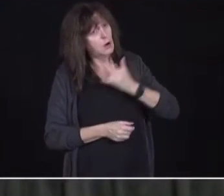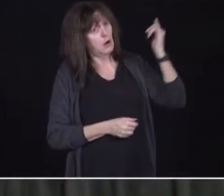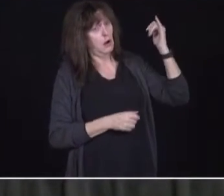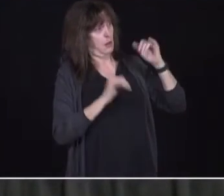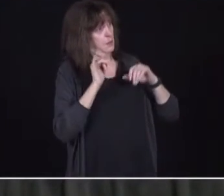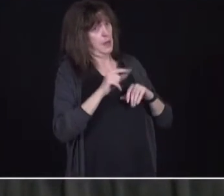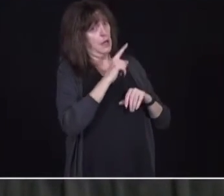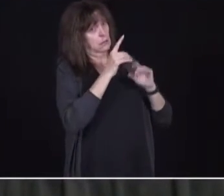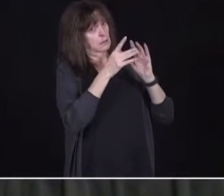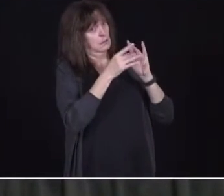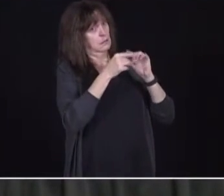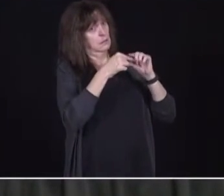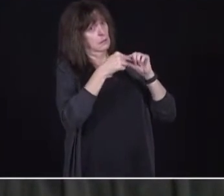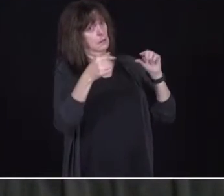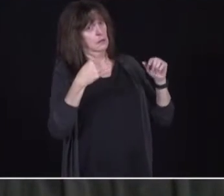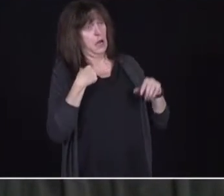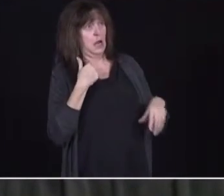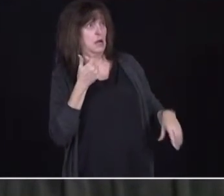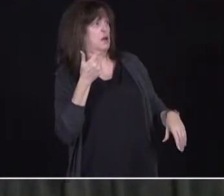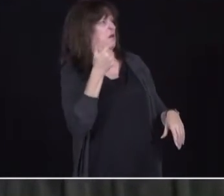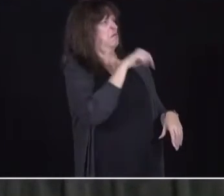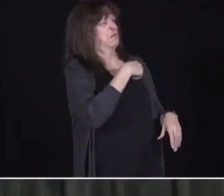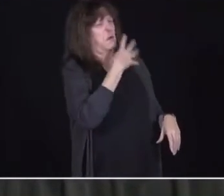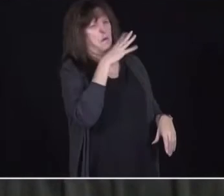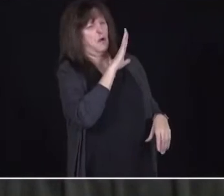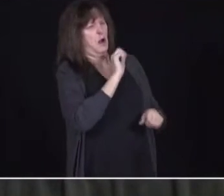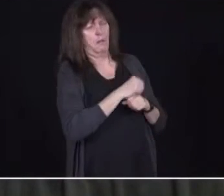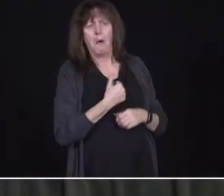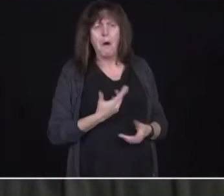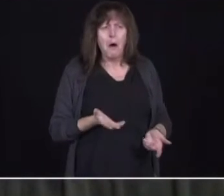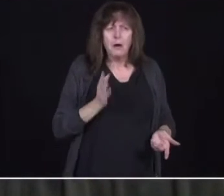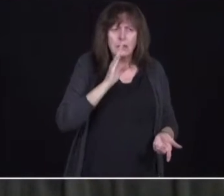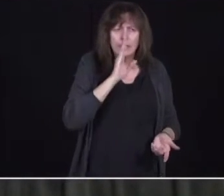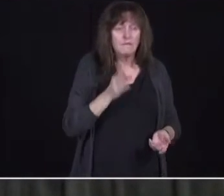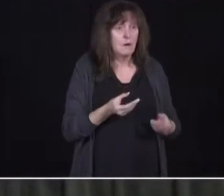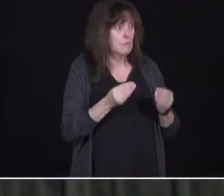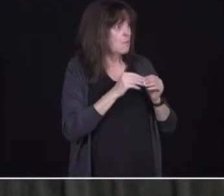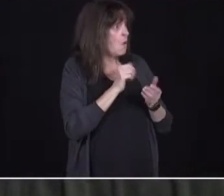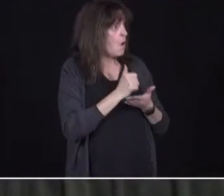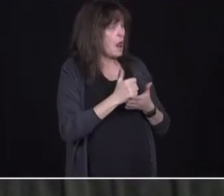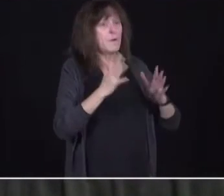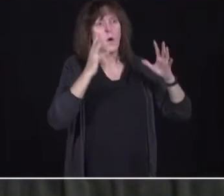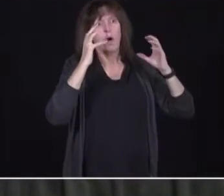else, just give me a call simple never ever refuse help. The more the merrier.